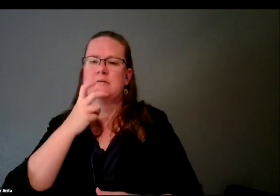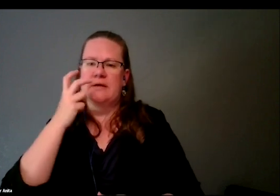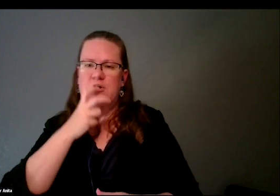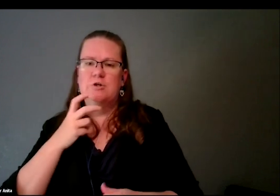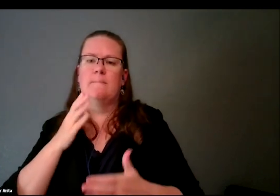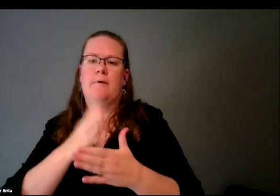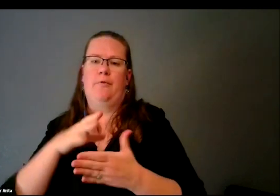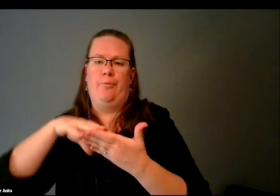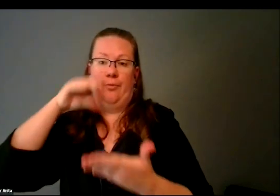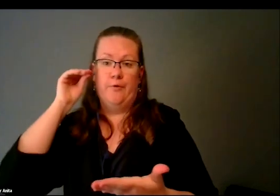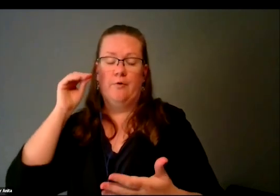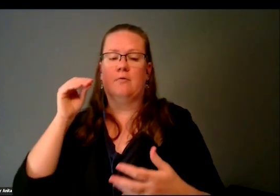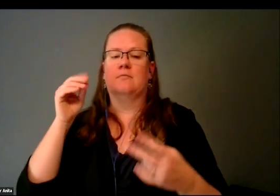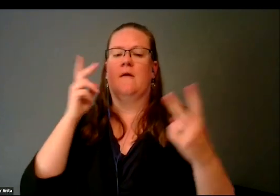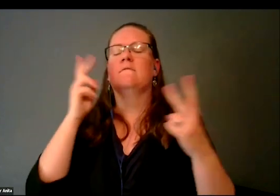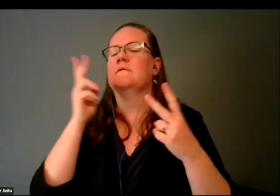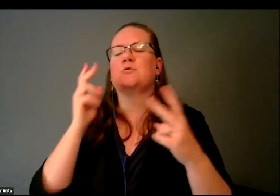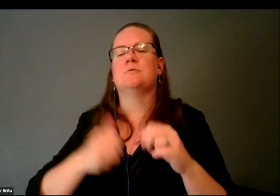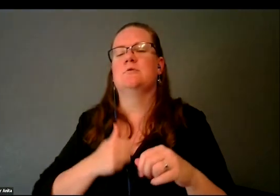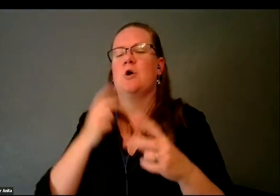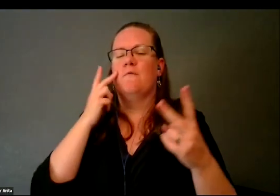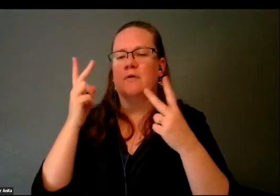with visually impaired, and Cornell Tech,